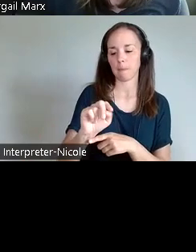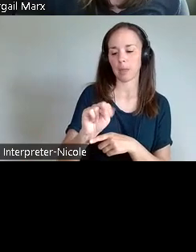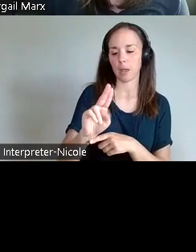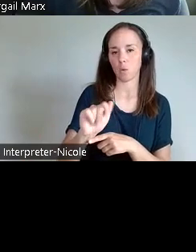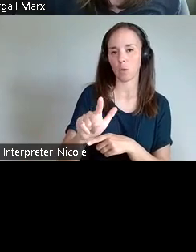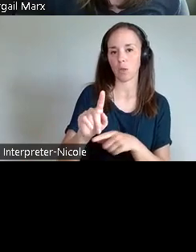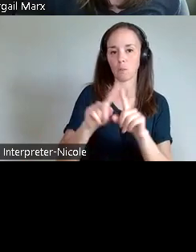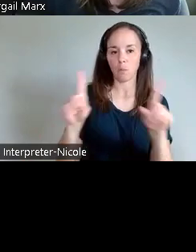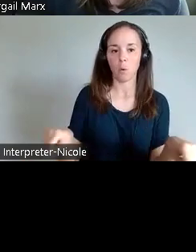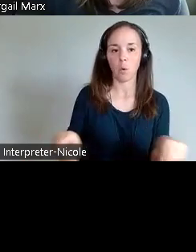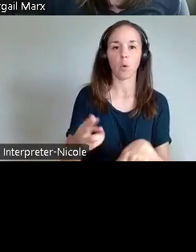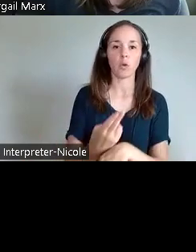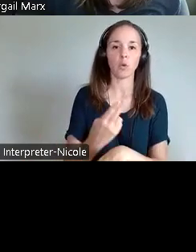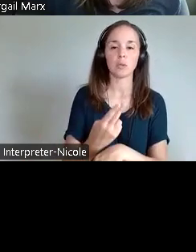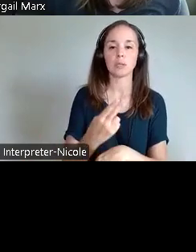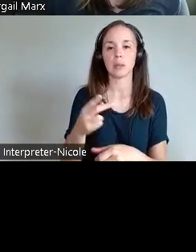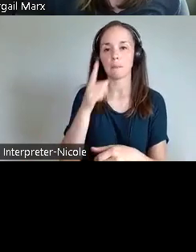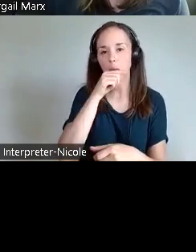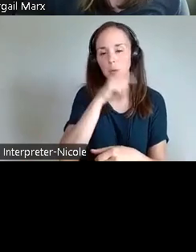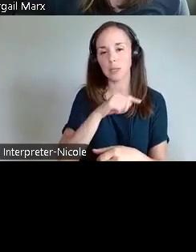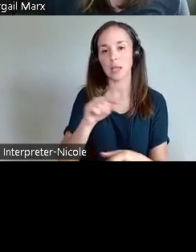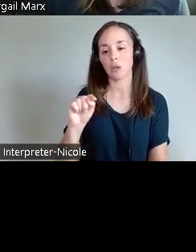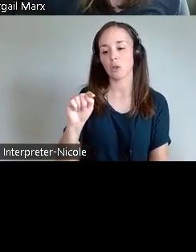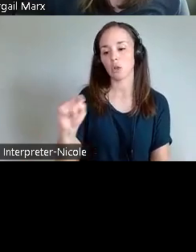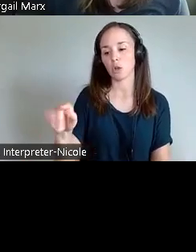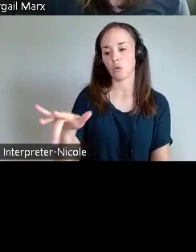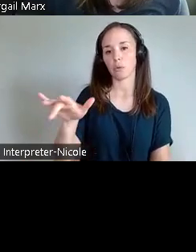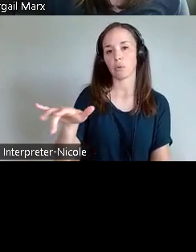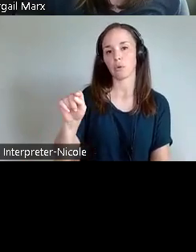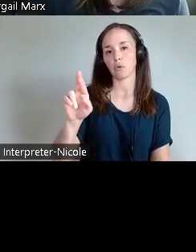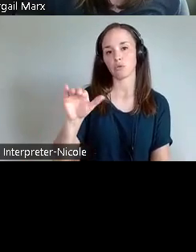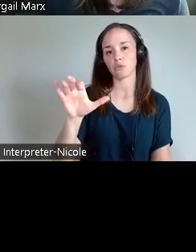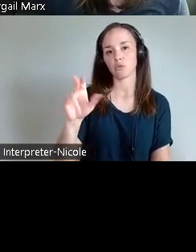technology, like a track ball or a stylus. And I'm going to -- if we go to the next slide,